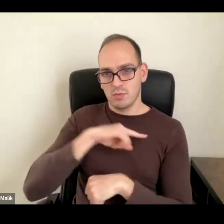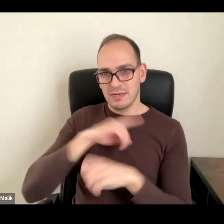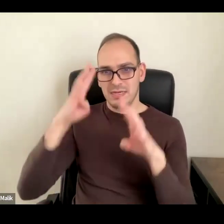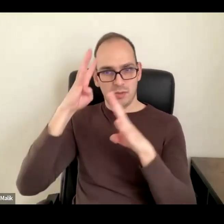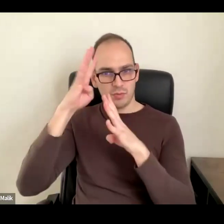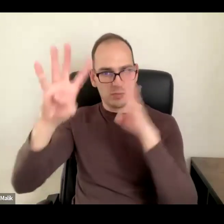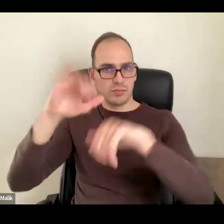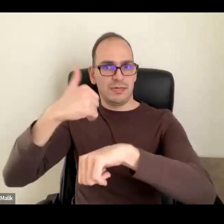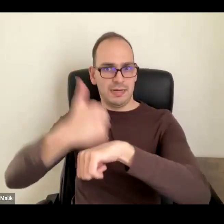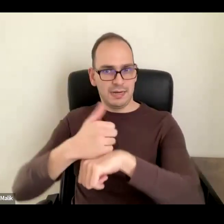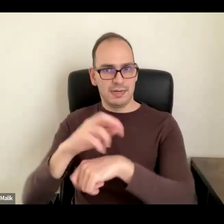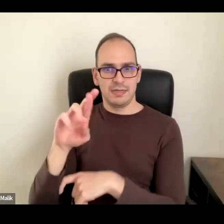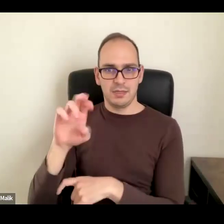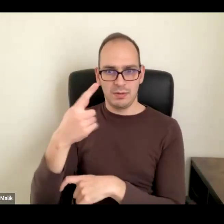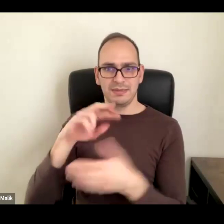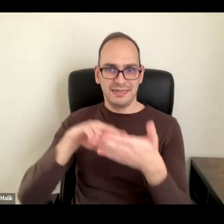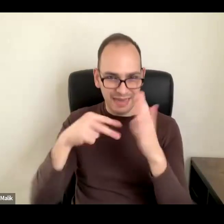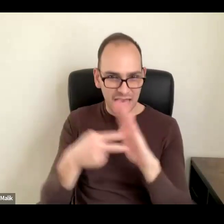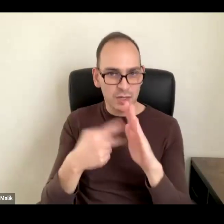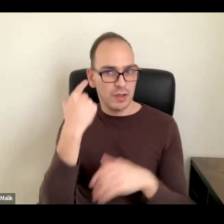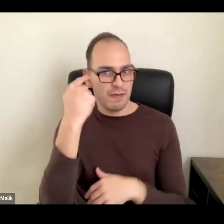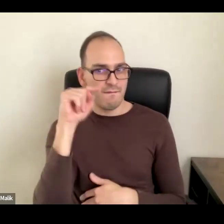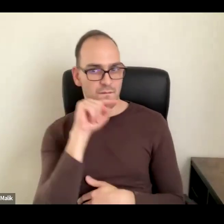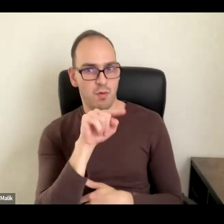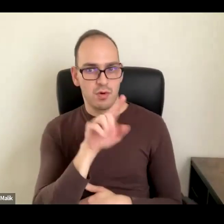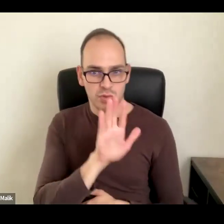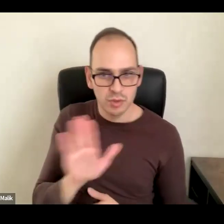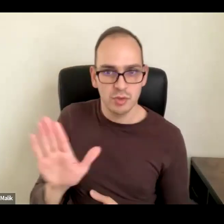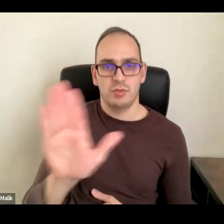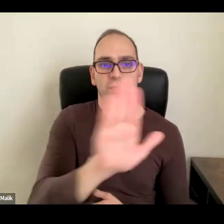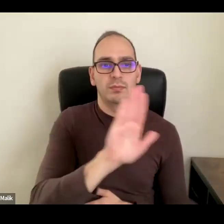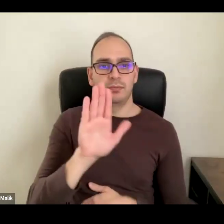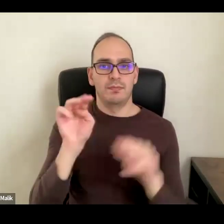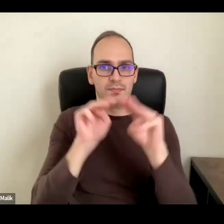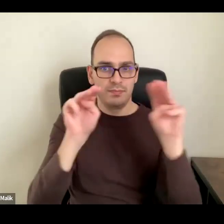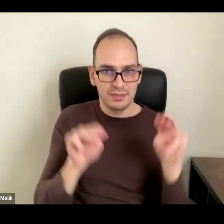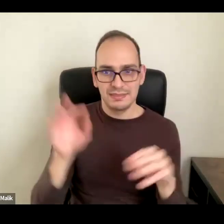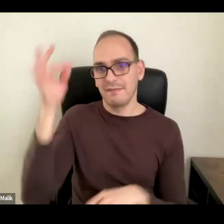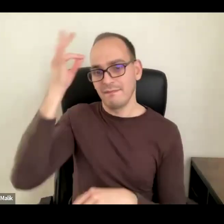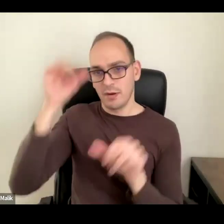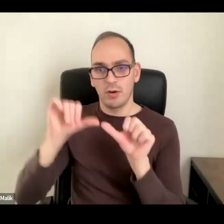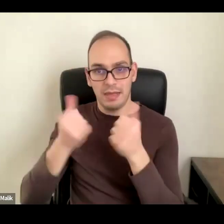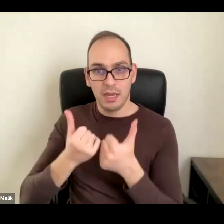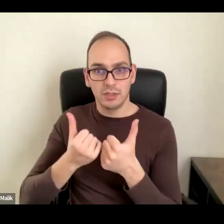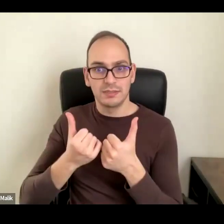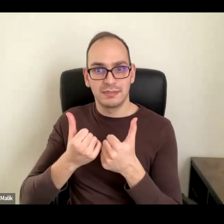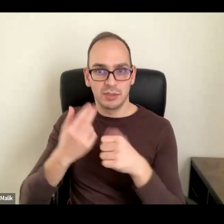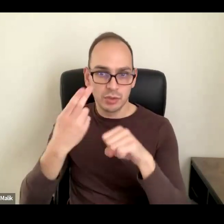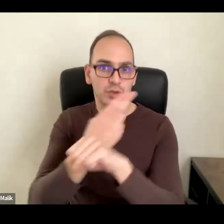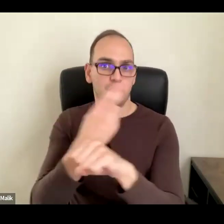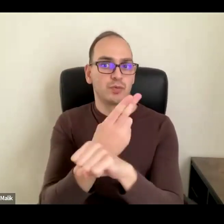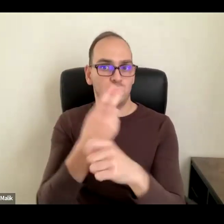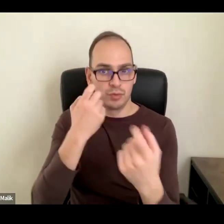regulations intentionally for you museum and federal agency to use to understand what your